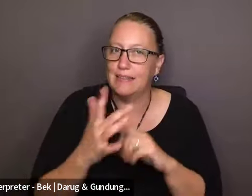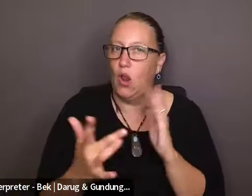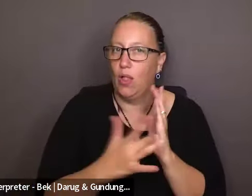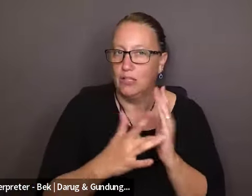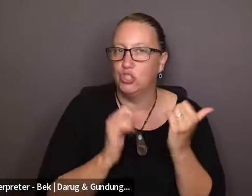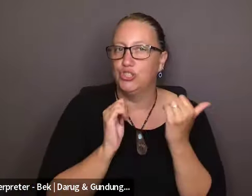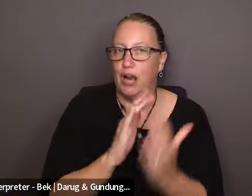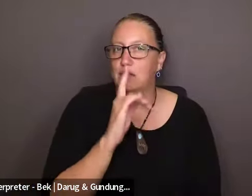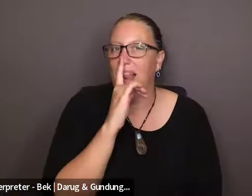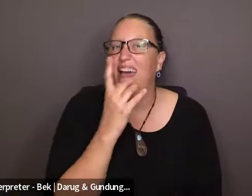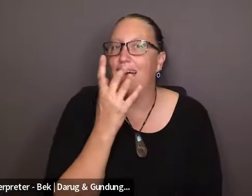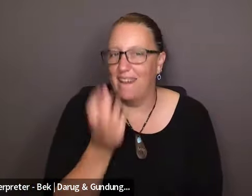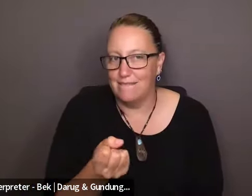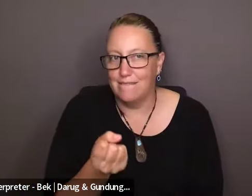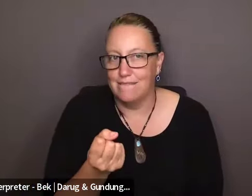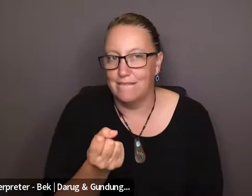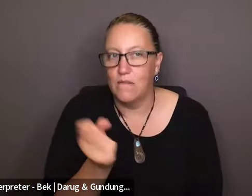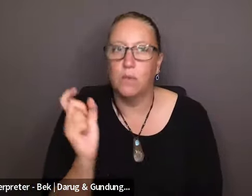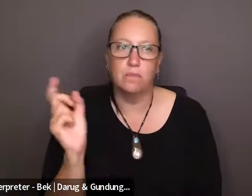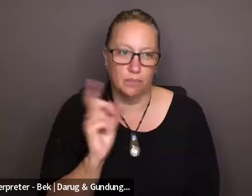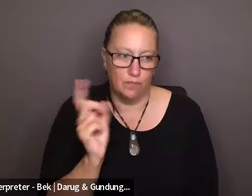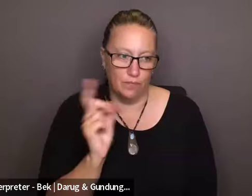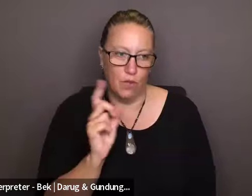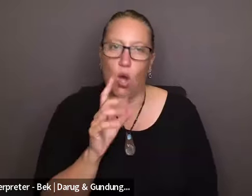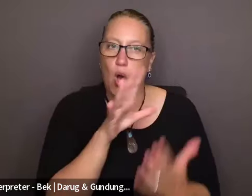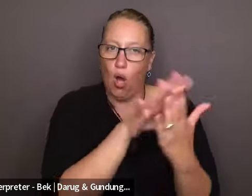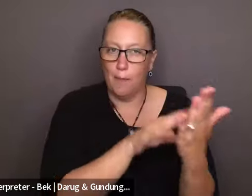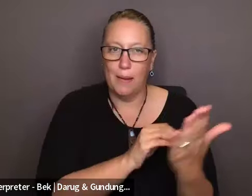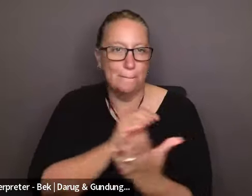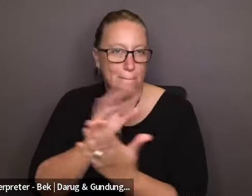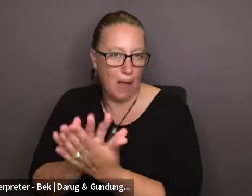last minute, we know from last year the most significant